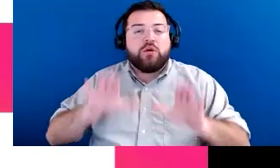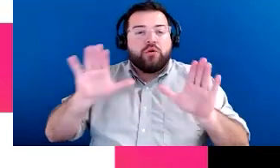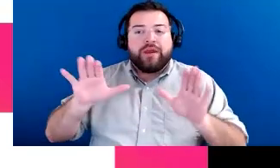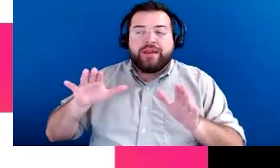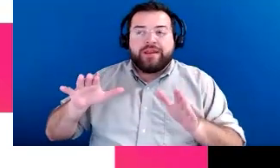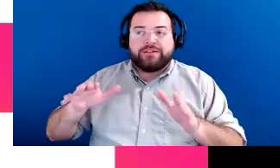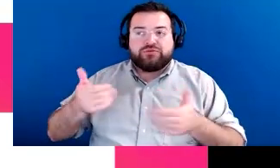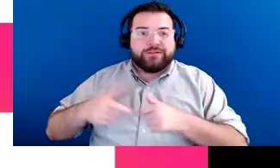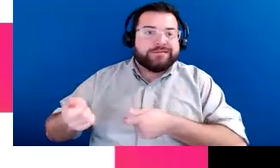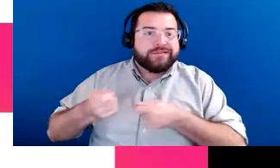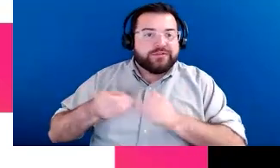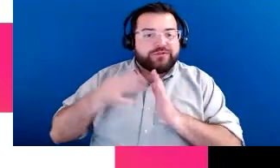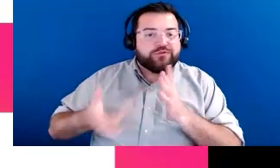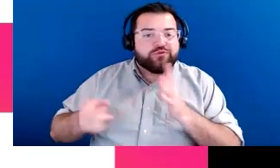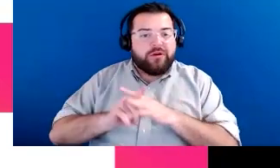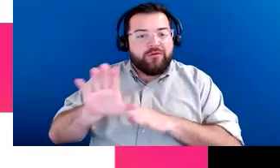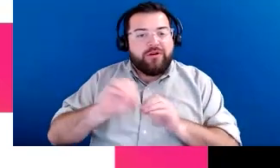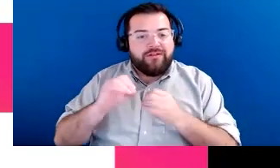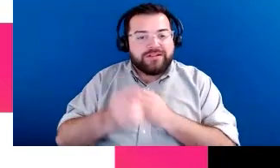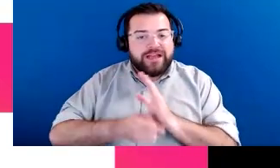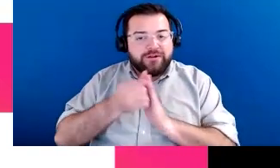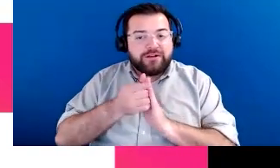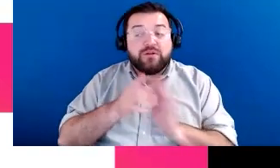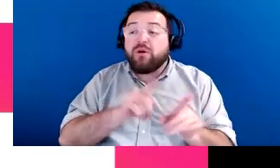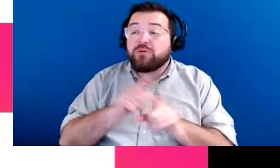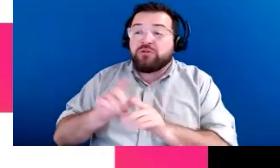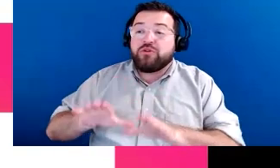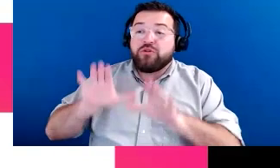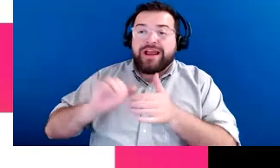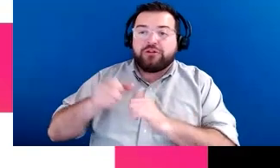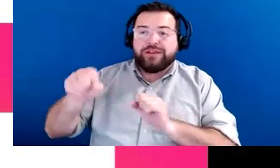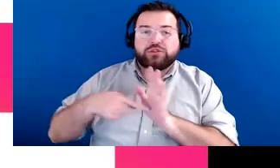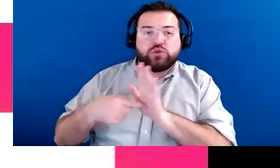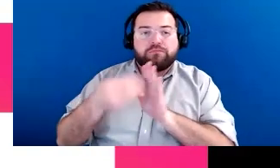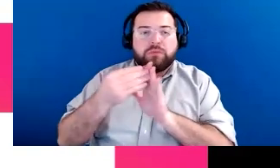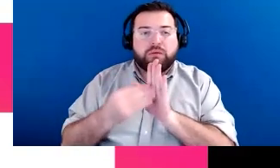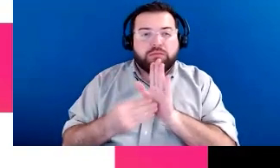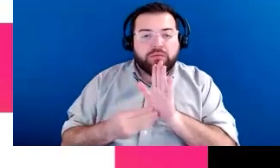It's also a good way, to document that you're doing, RSI in your course.